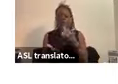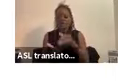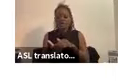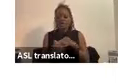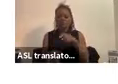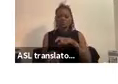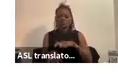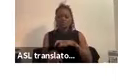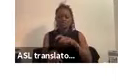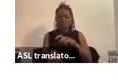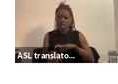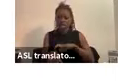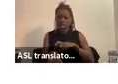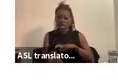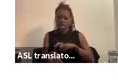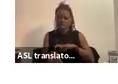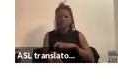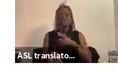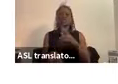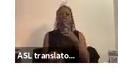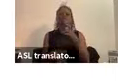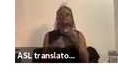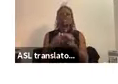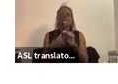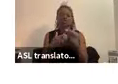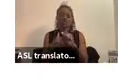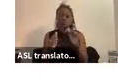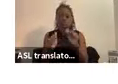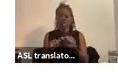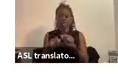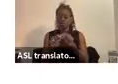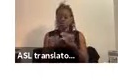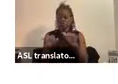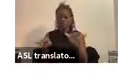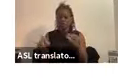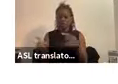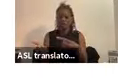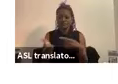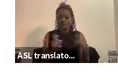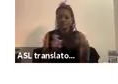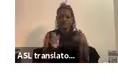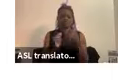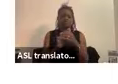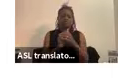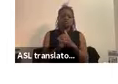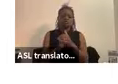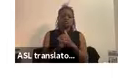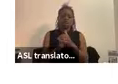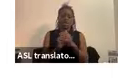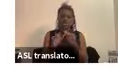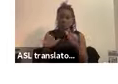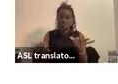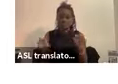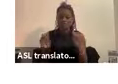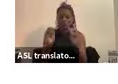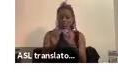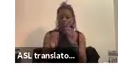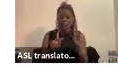This means that covid-19 has the potential to spread more quickly and to more people in our community.